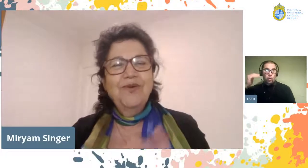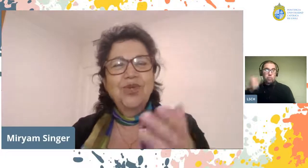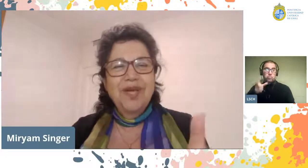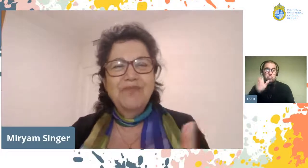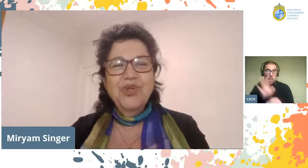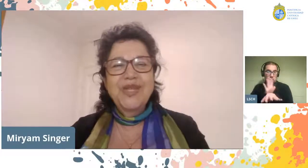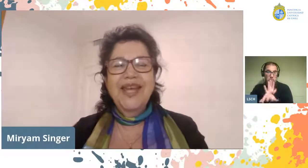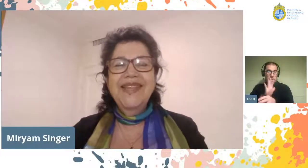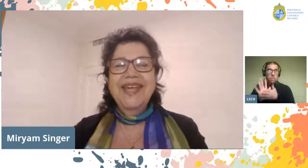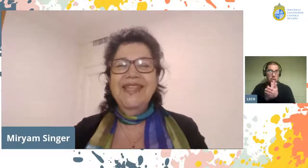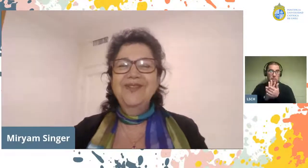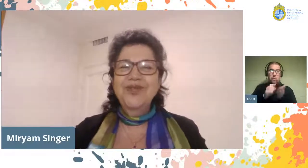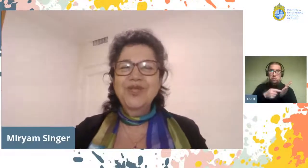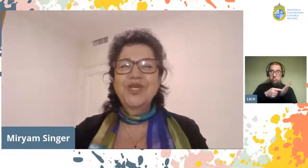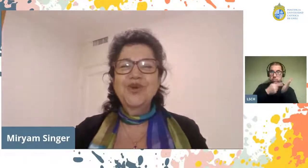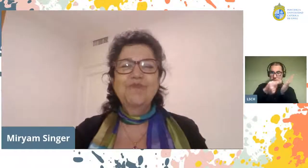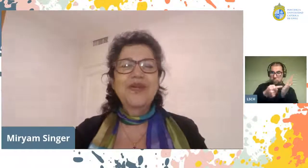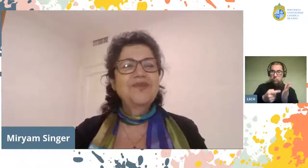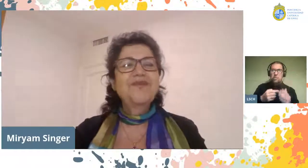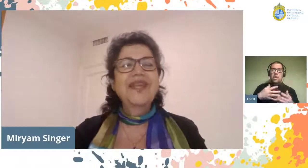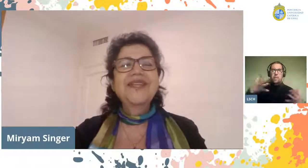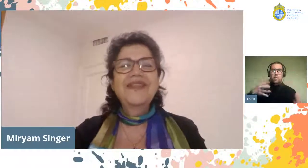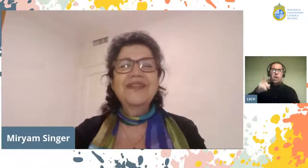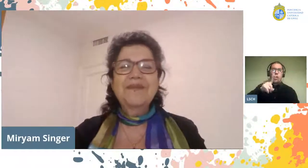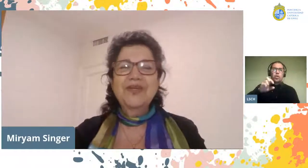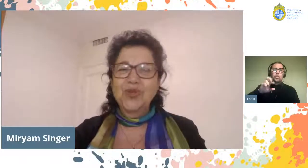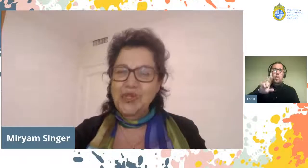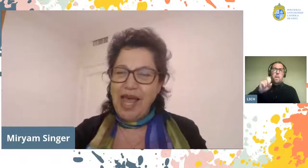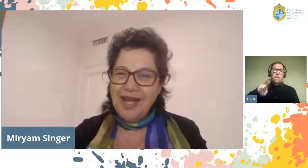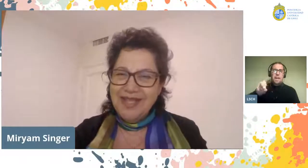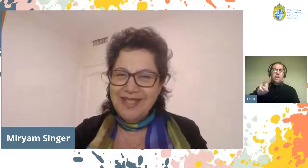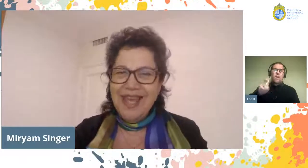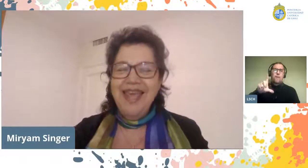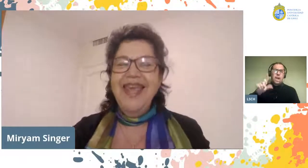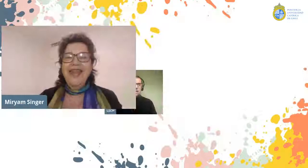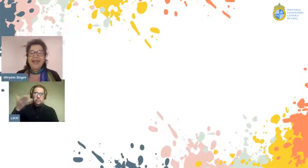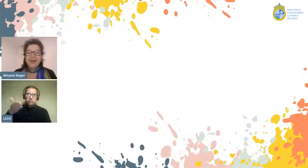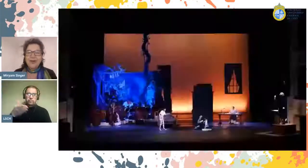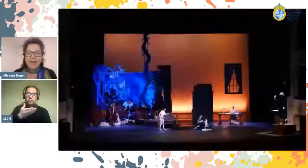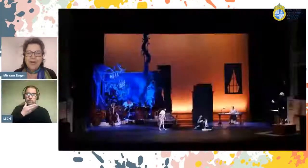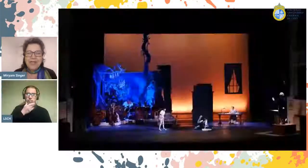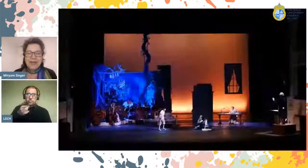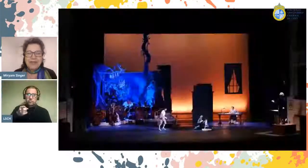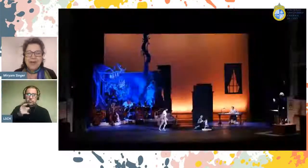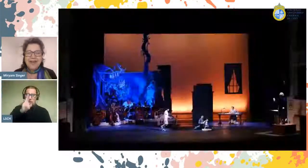Let's listen to the talented soprano Valentina Paz González in the lead role.